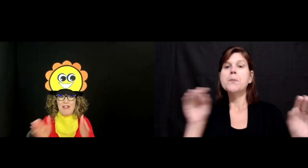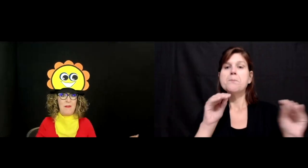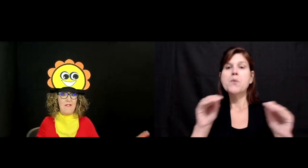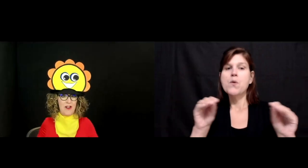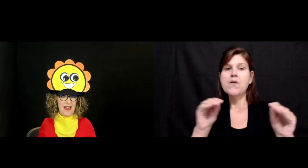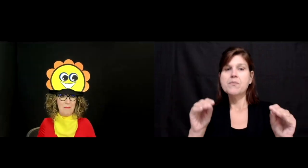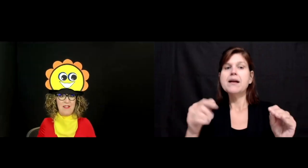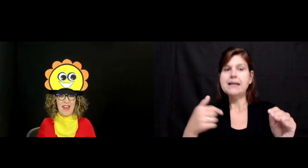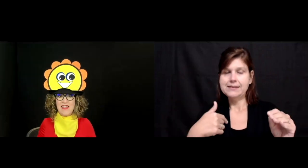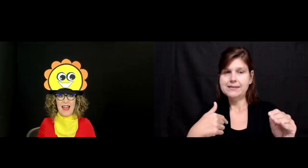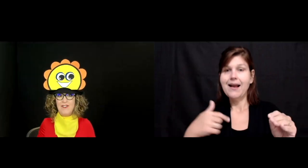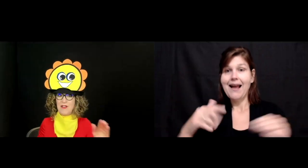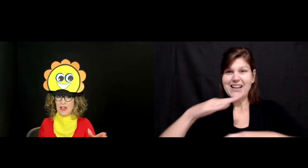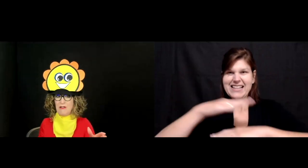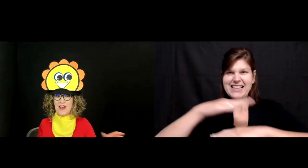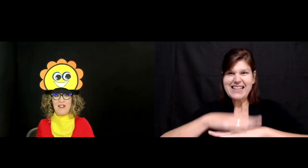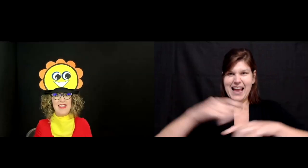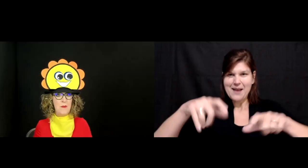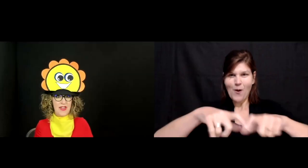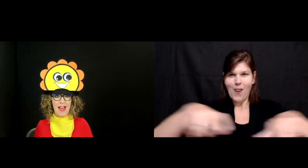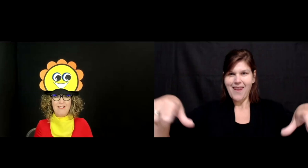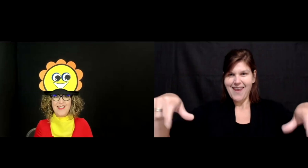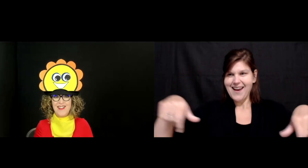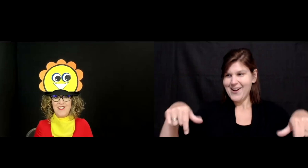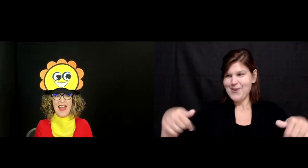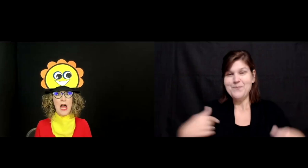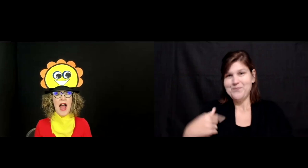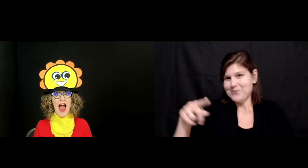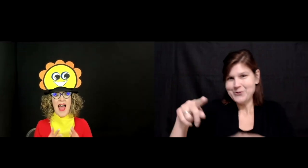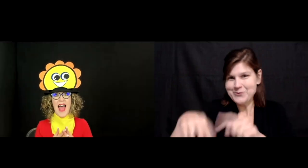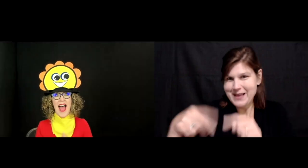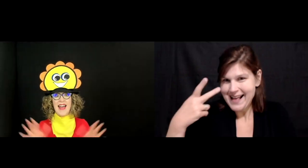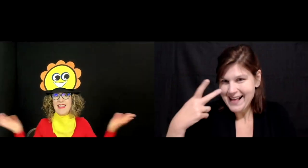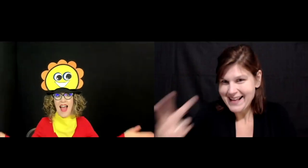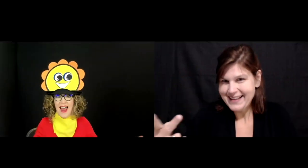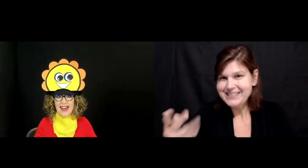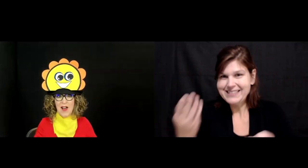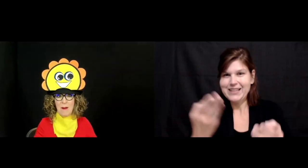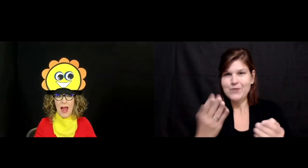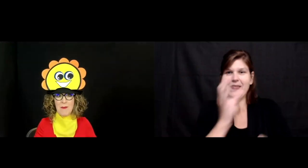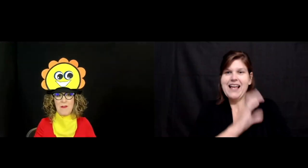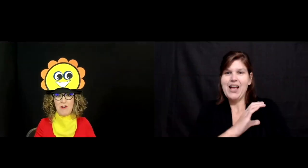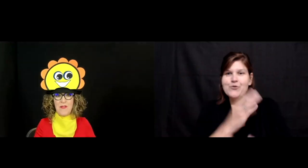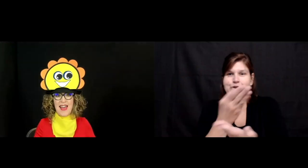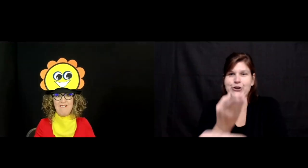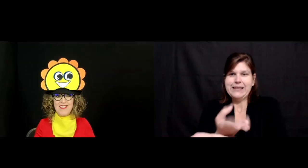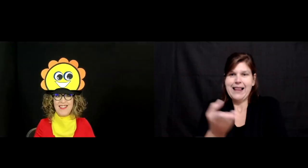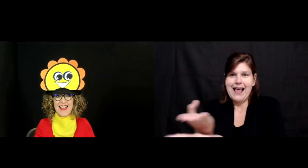Trust me, I've got tables either side of me that you can't see with the characters on. And you know, I'm capable of dropping the characters